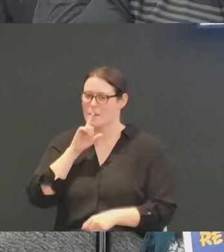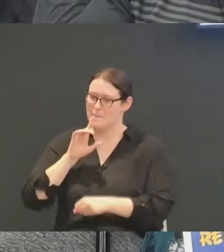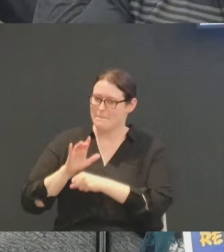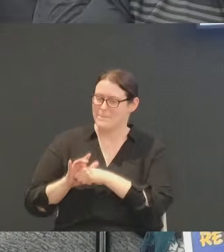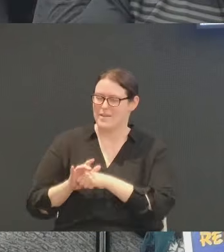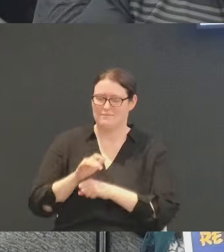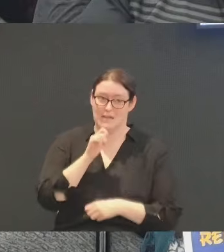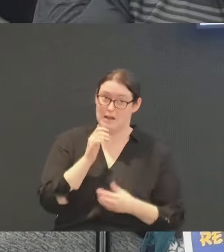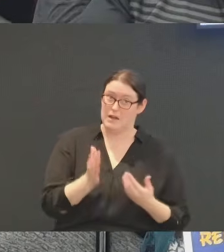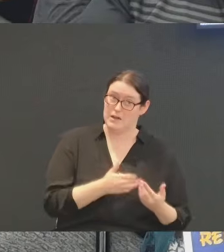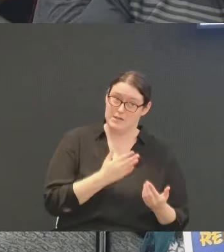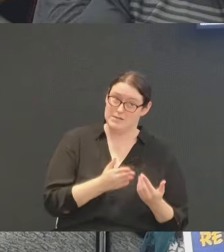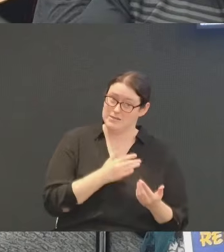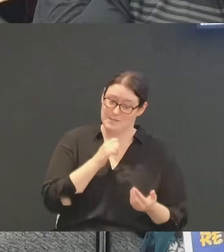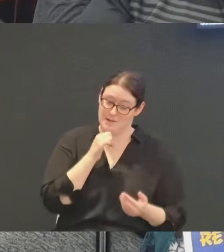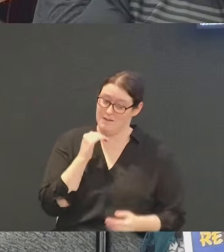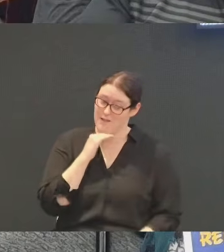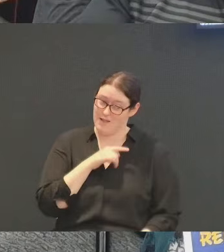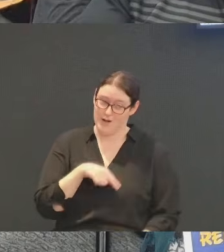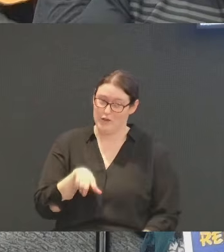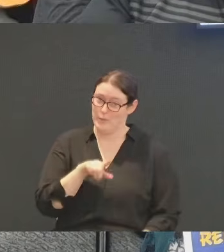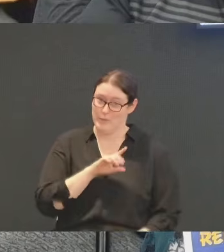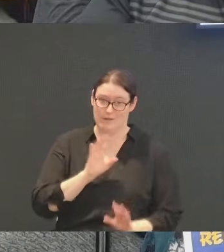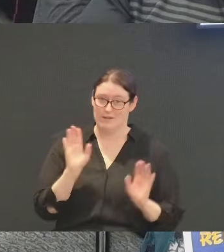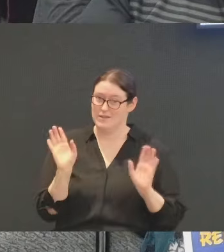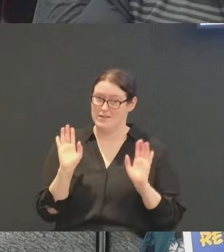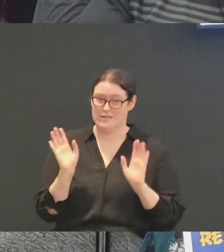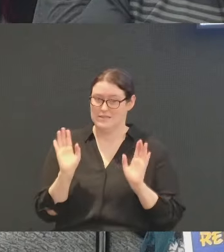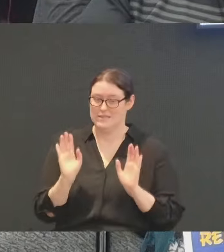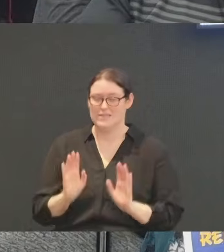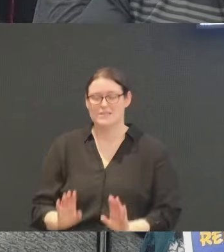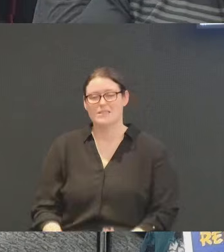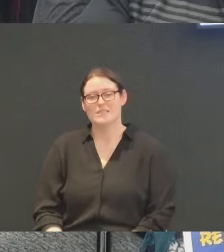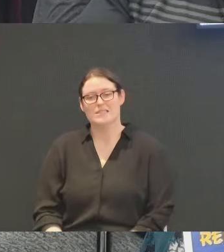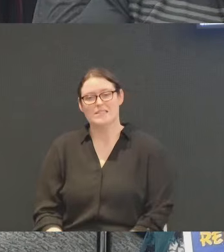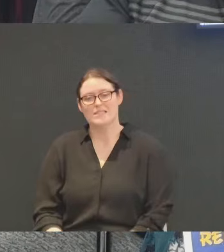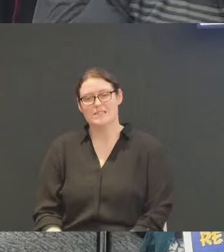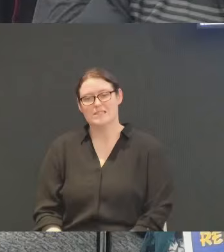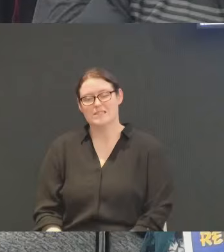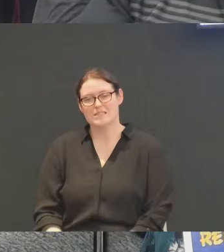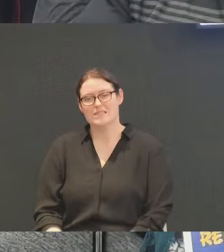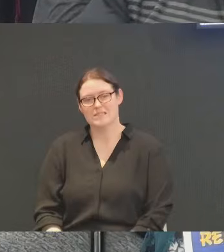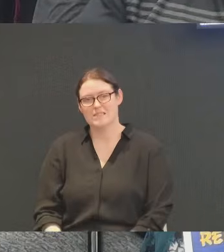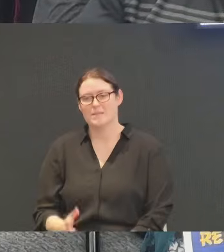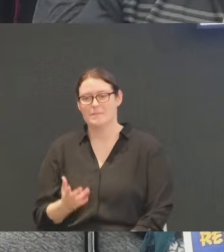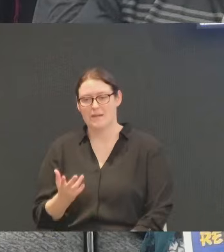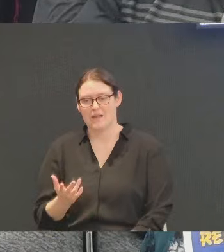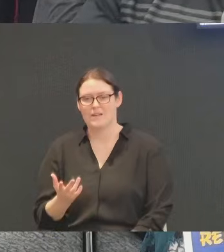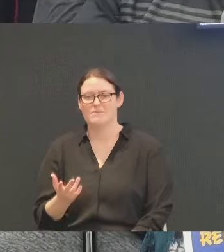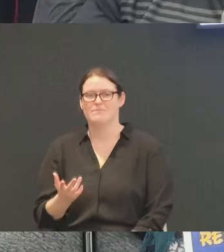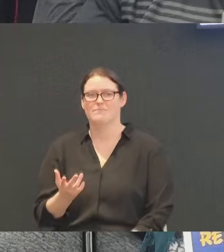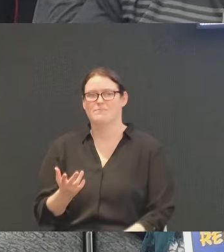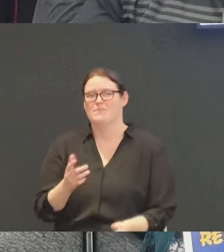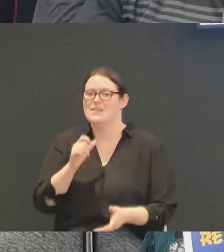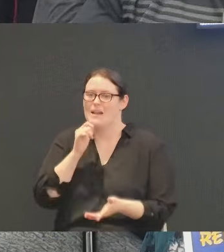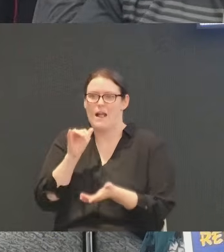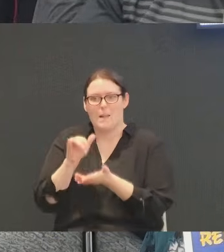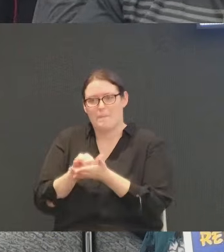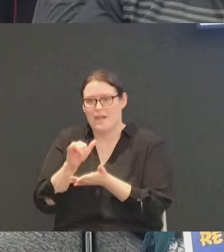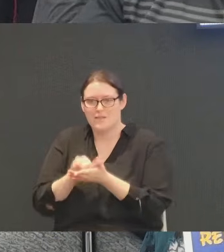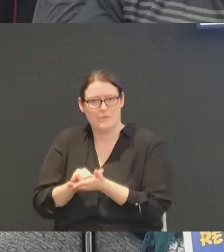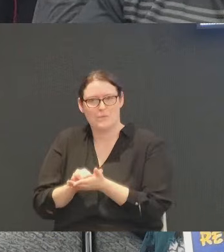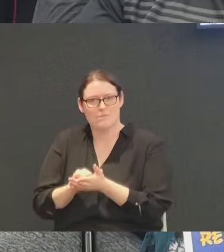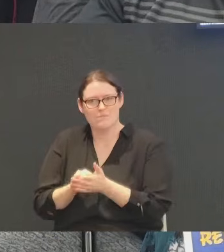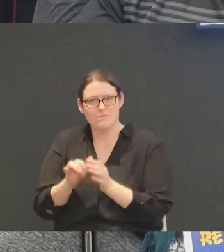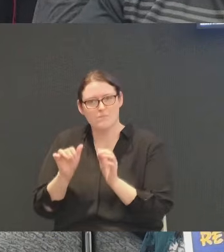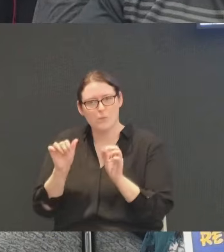I'm not going to lie to you. It's not easy. But it's also not something you can't do. You know,